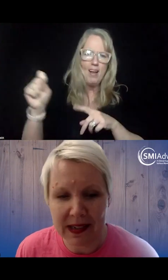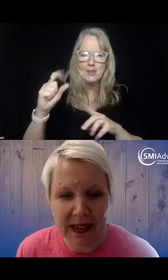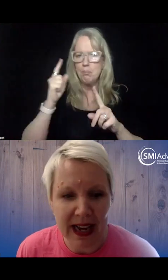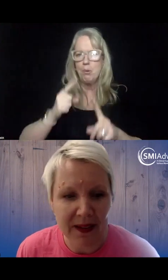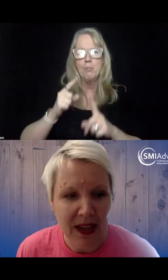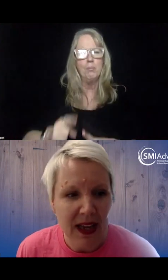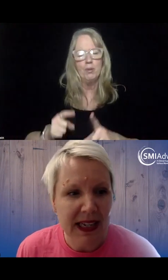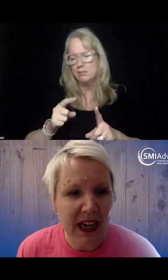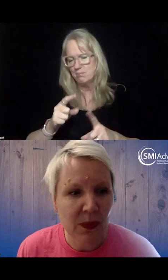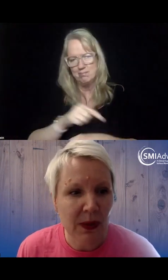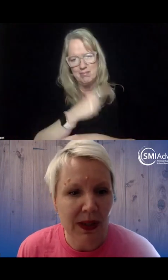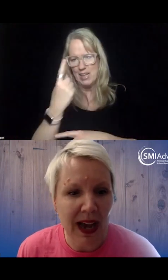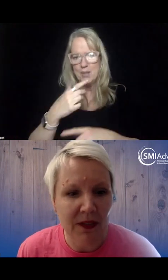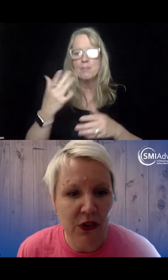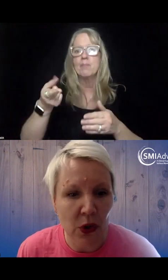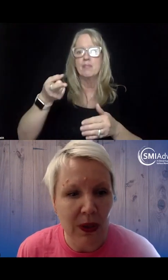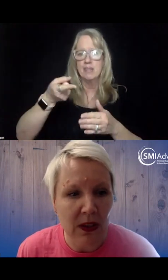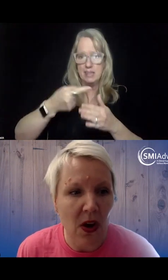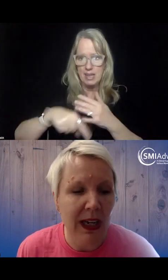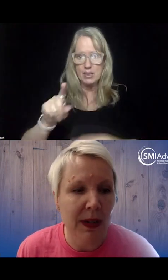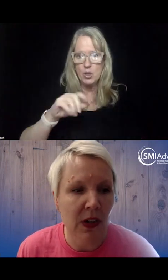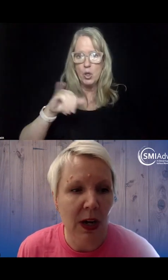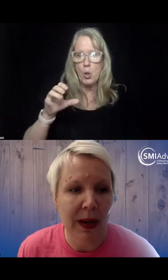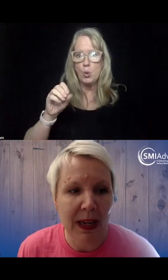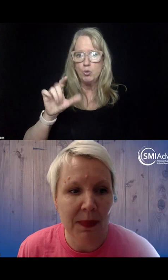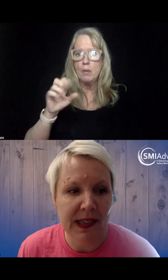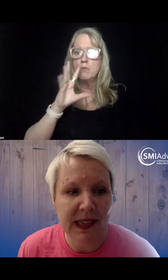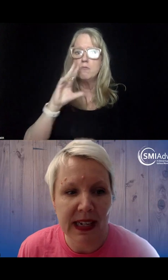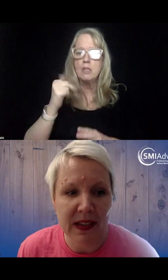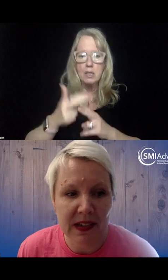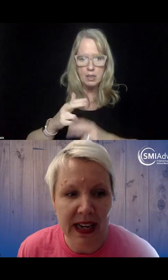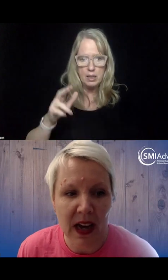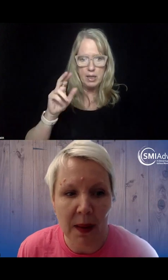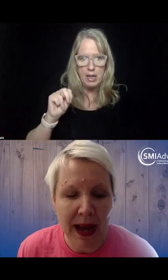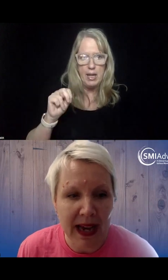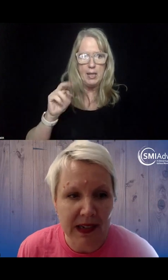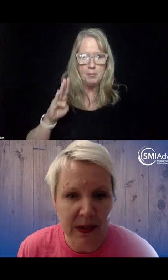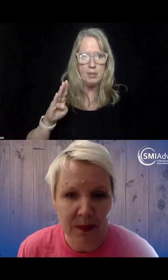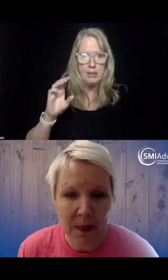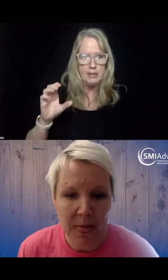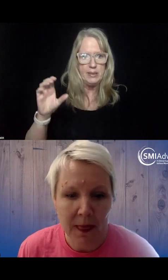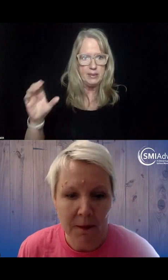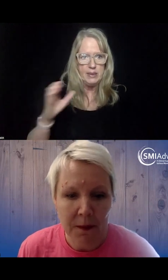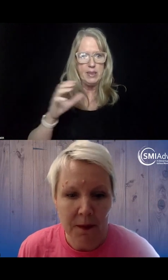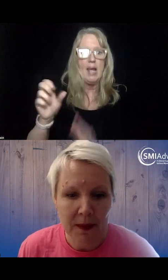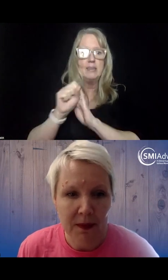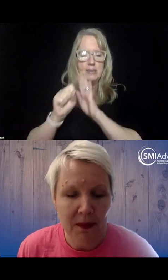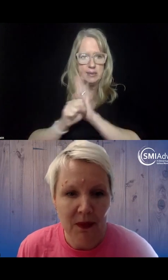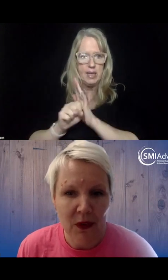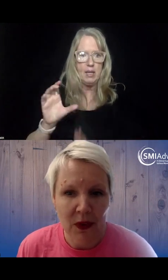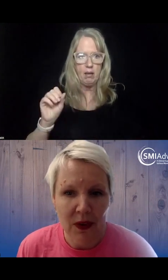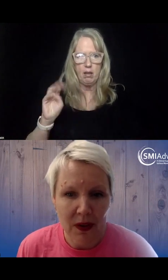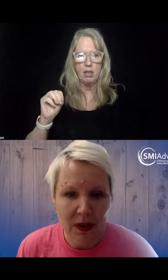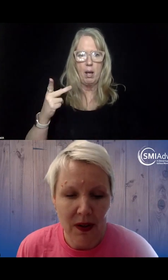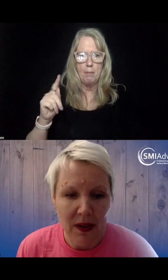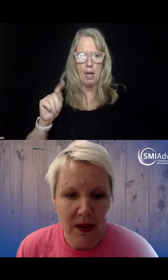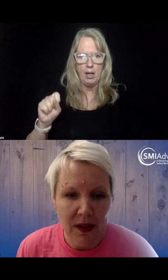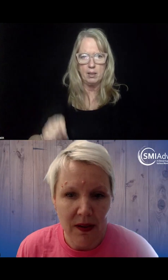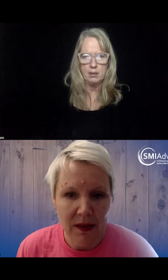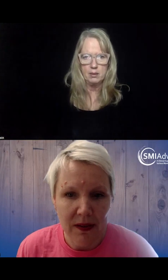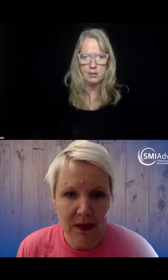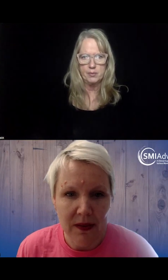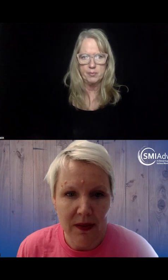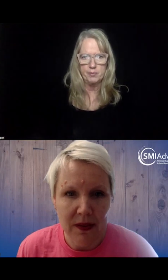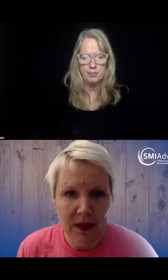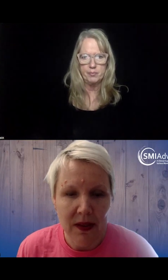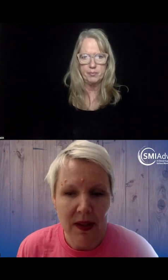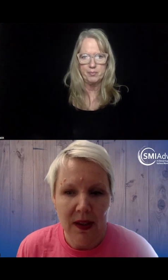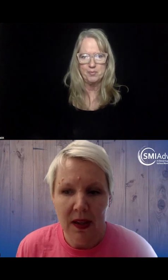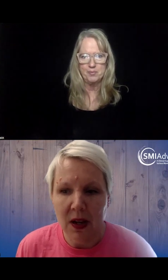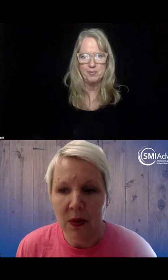TODAY. NEXT WEEK WE HAVE THE FCC AND THE STATE CONTACTS.